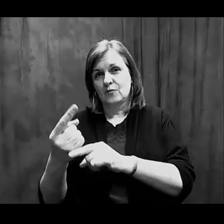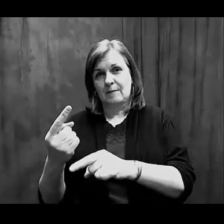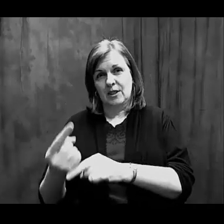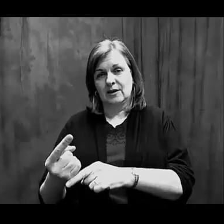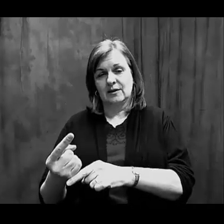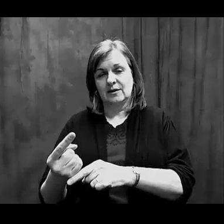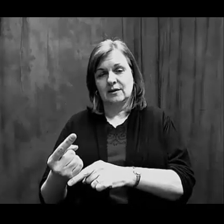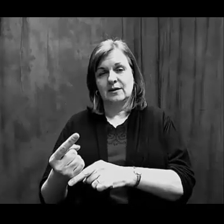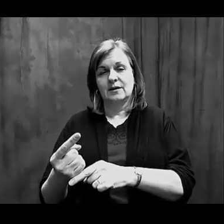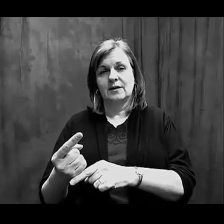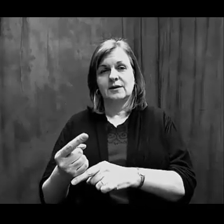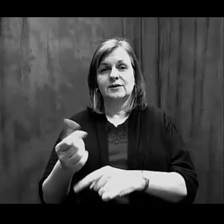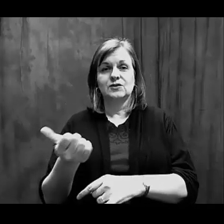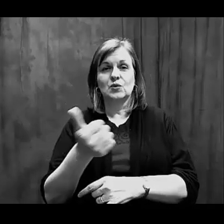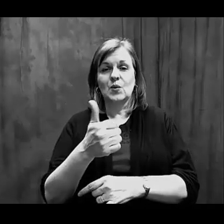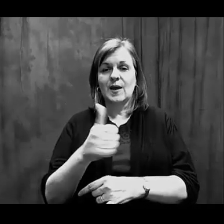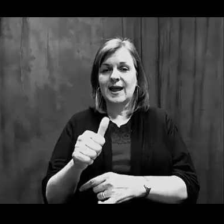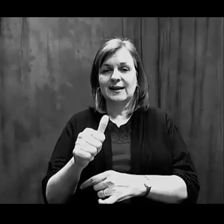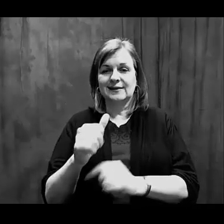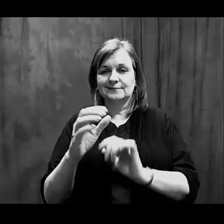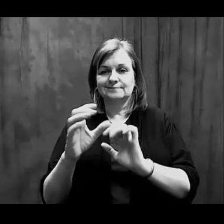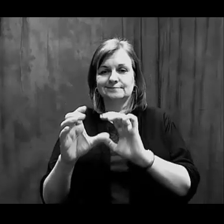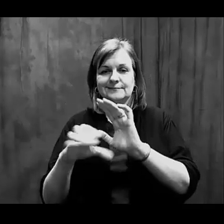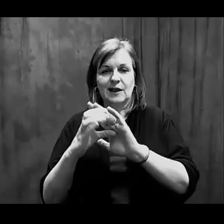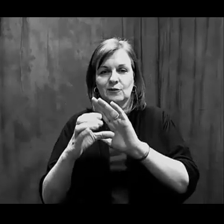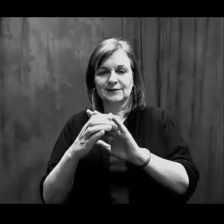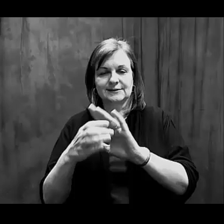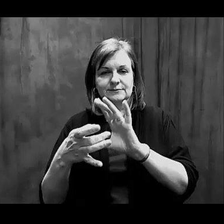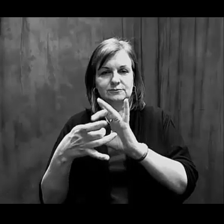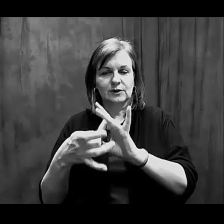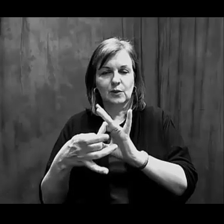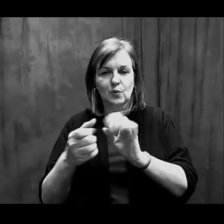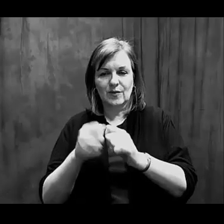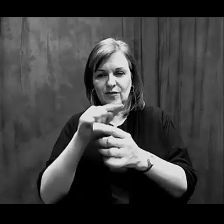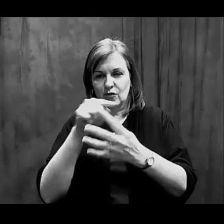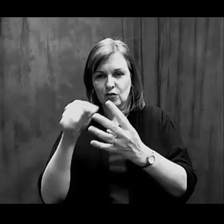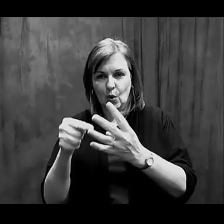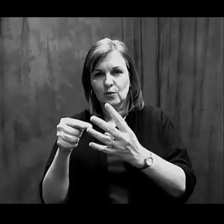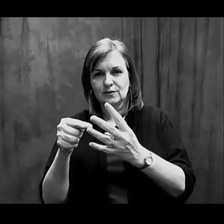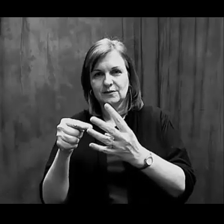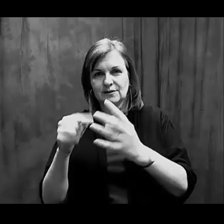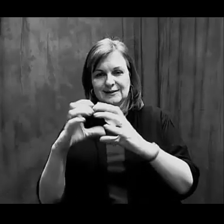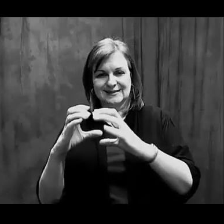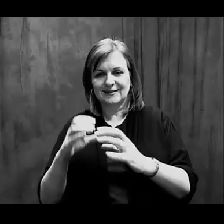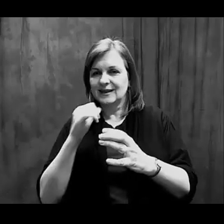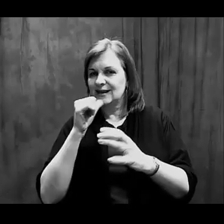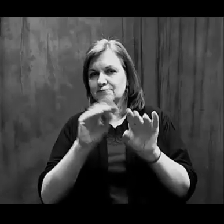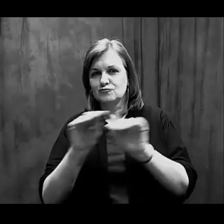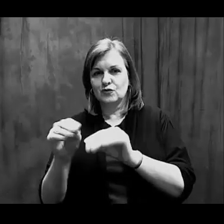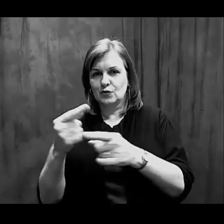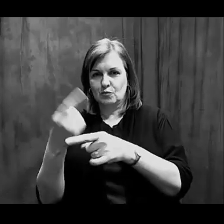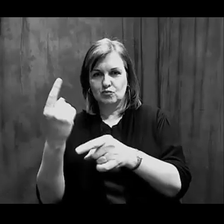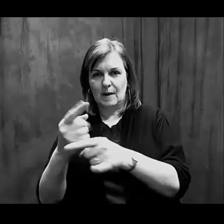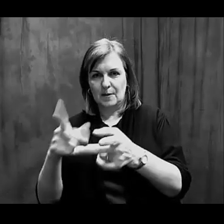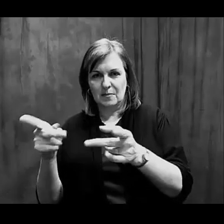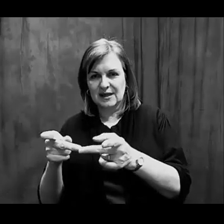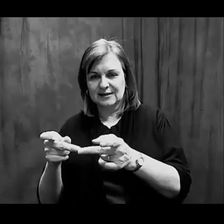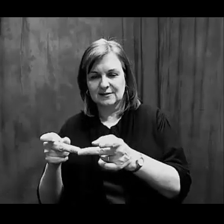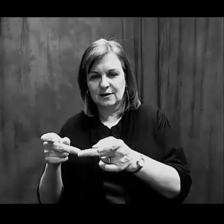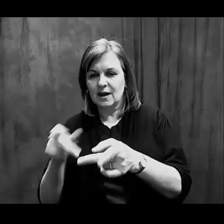did not -- so any features associated with those particular crest cells that did not move properly